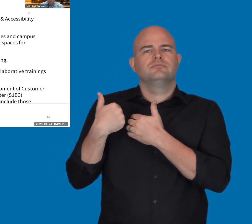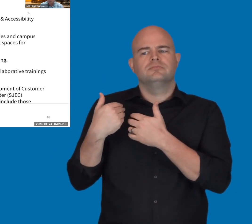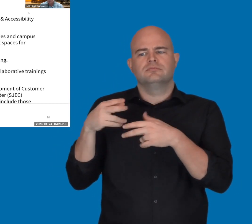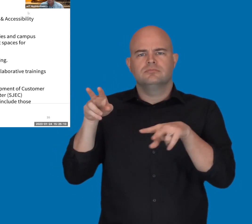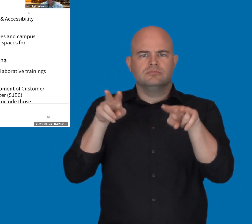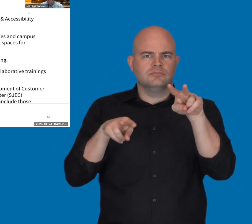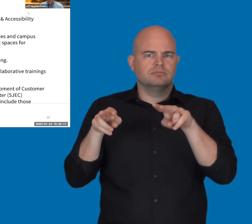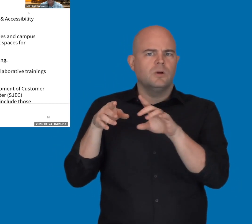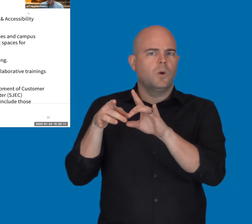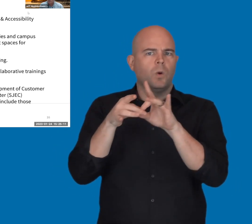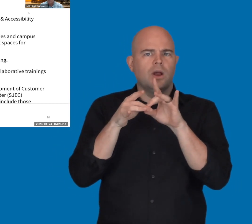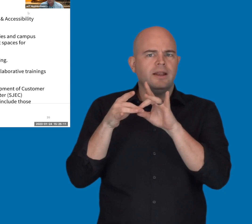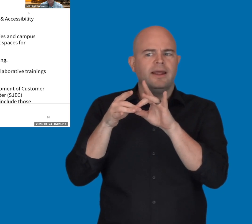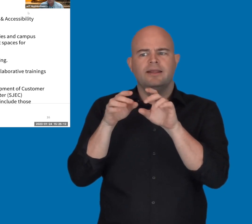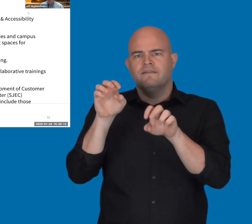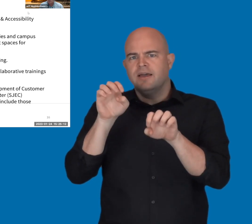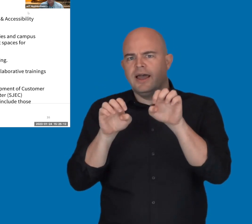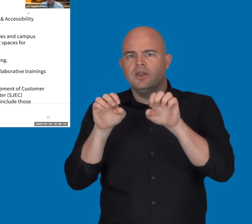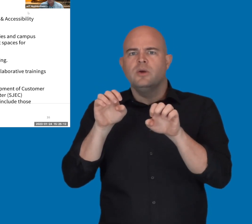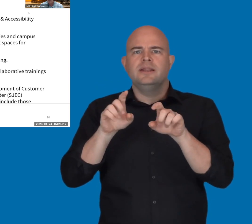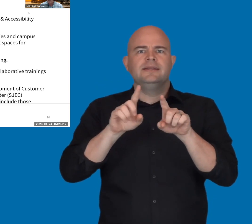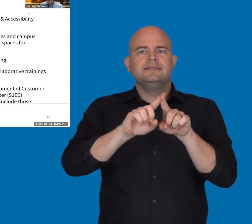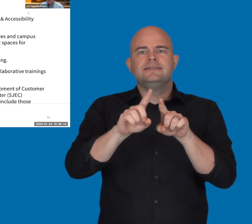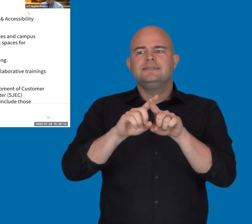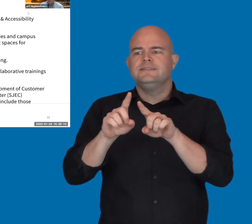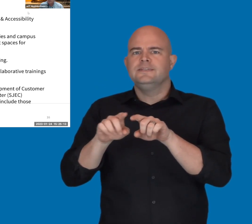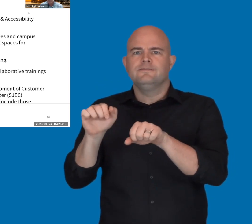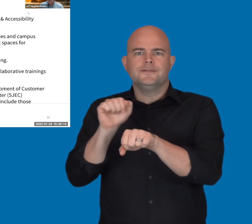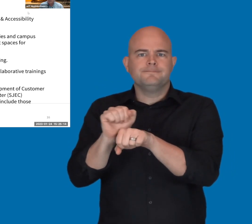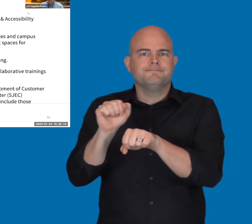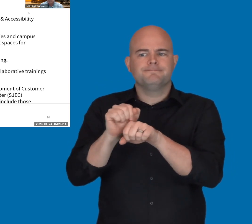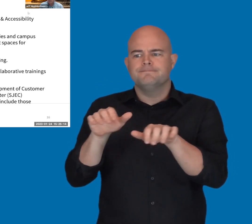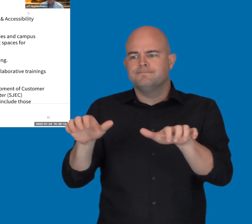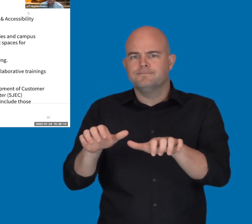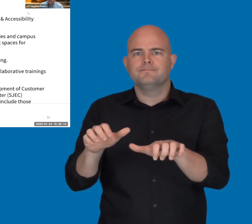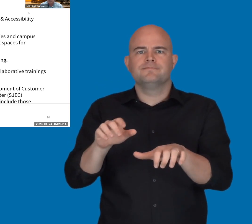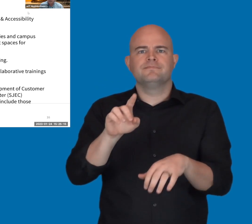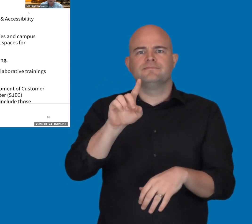Associative Vice President - Chief Inclusion, Diversity, Equity, and Accessibility Officer.